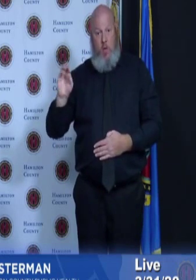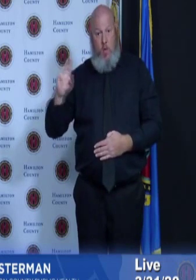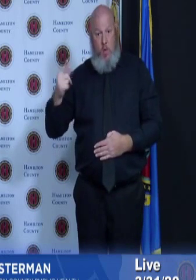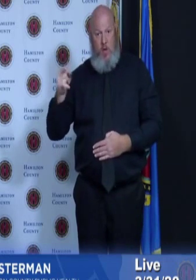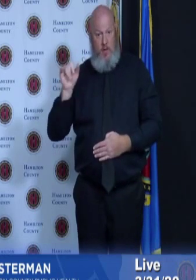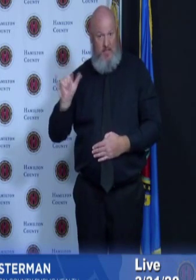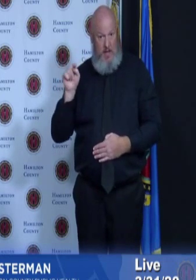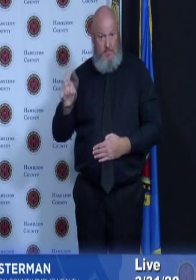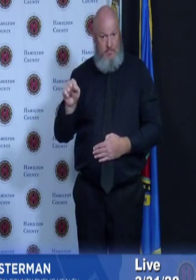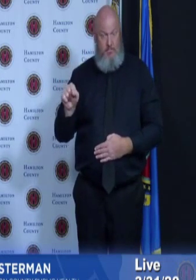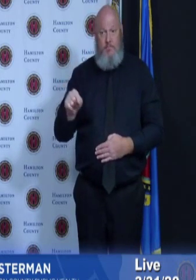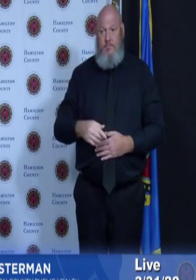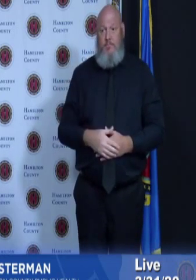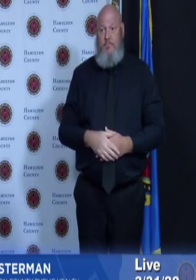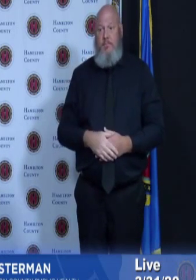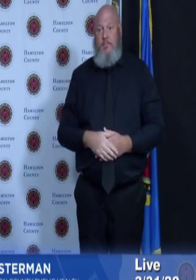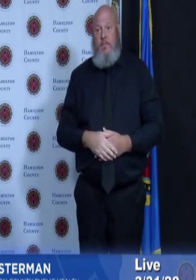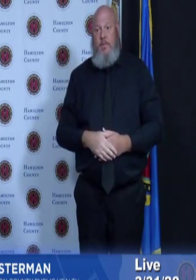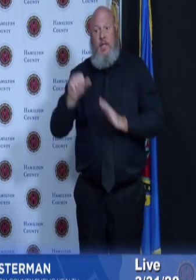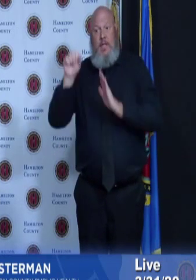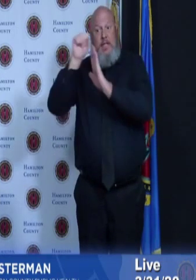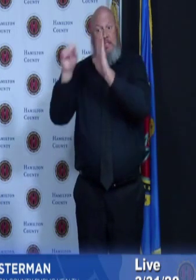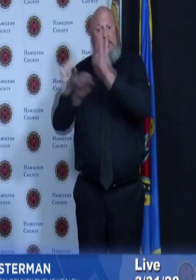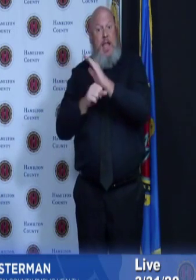call the state's 1-800 number hotline which is